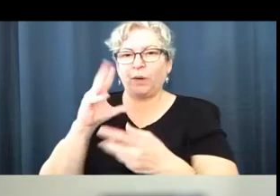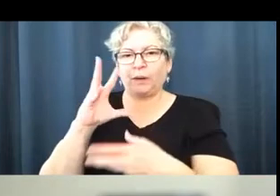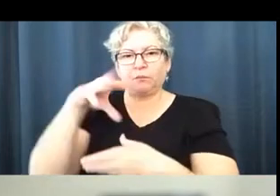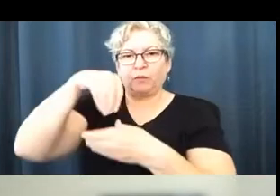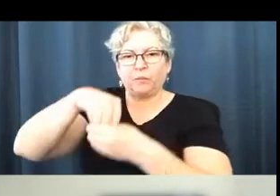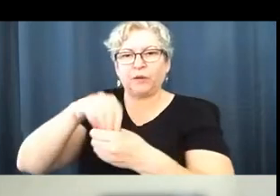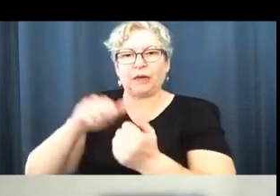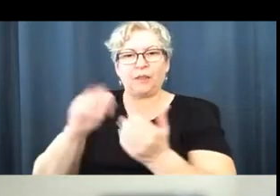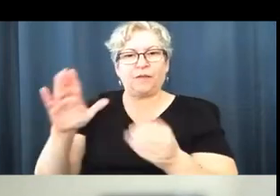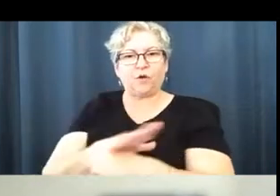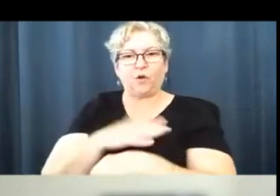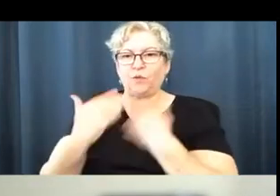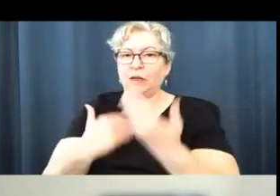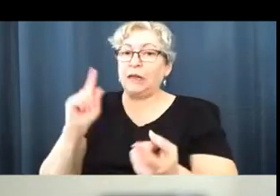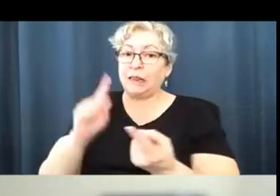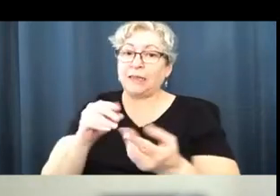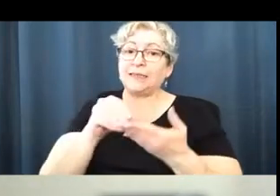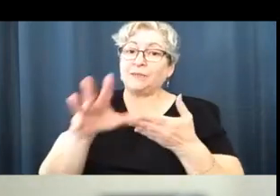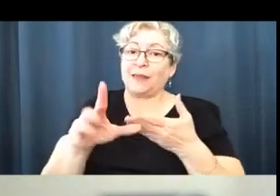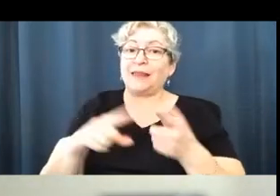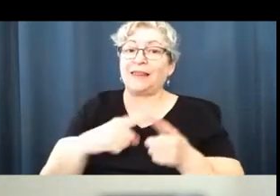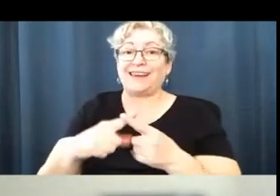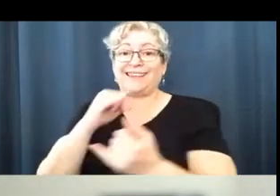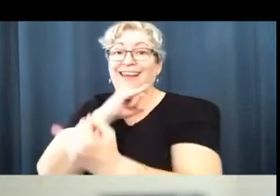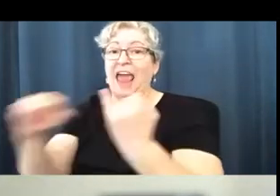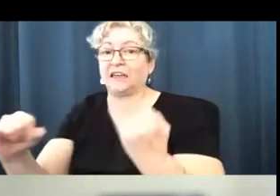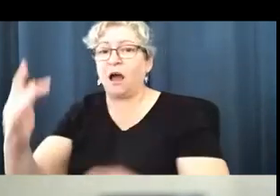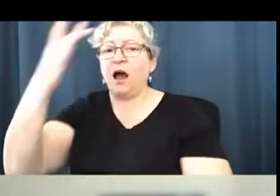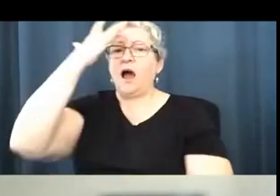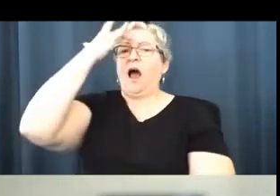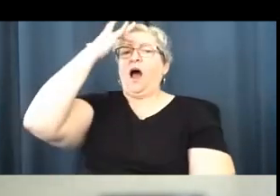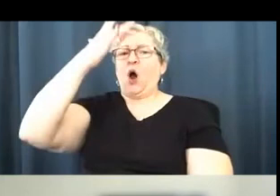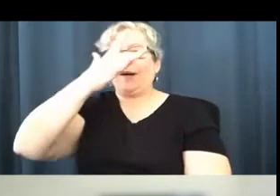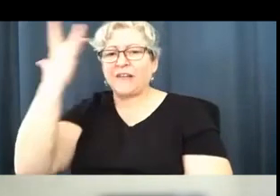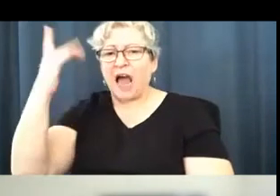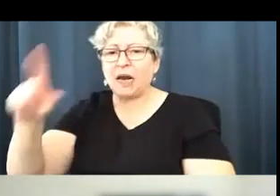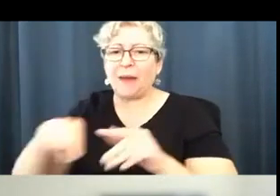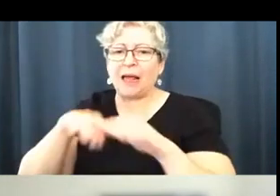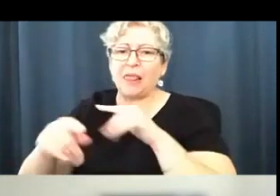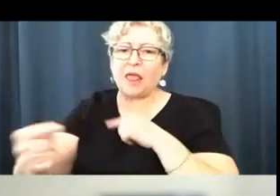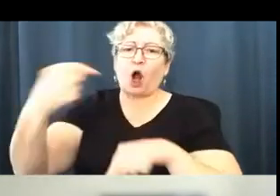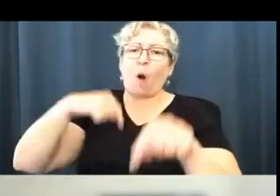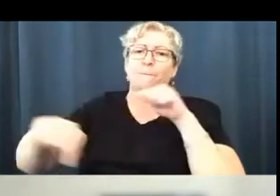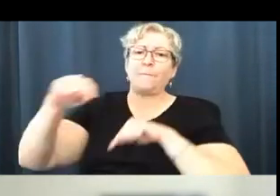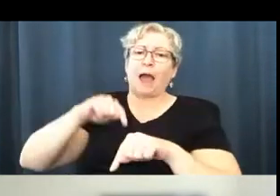it's a lot less expensive than at the end. Oh no, we forgot about accessibility, let's go back and reform everything.